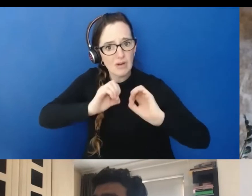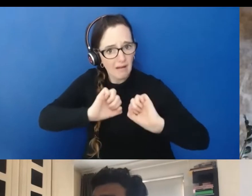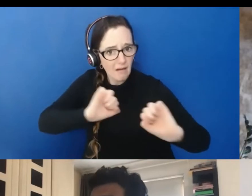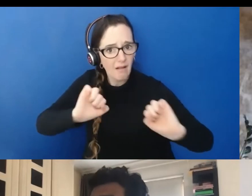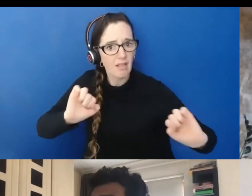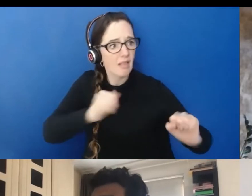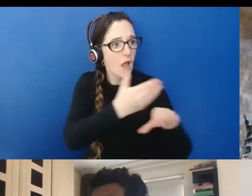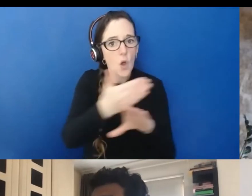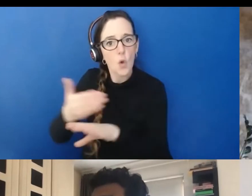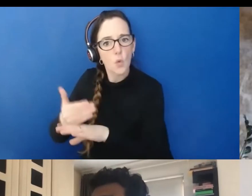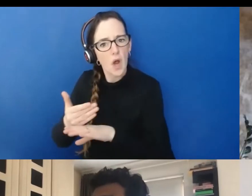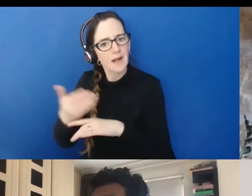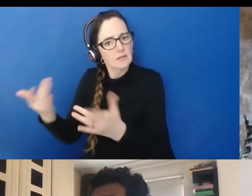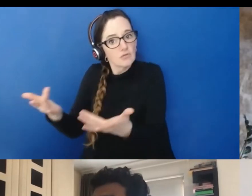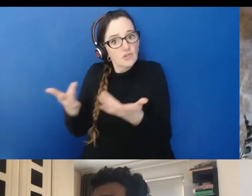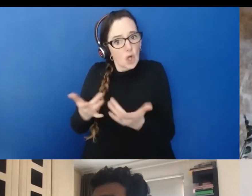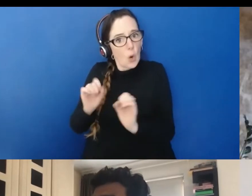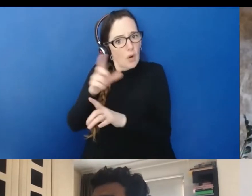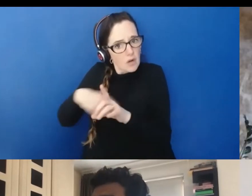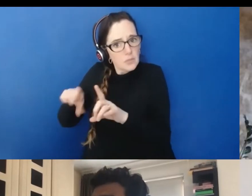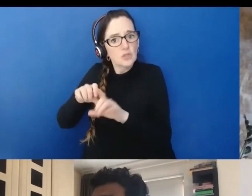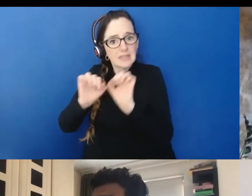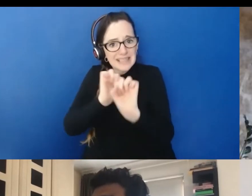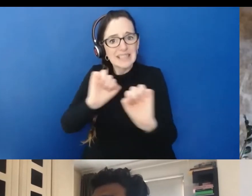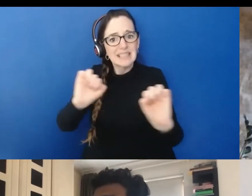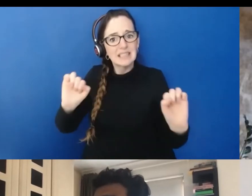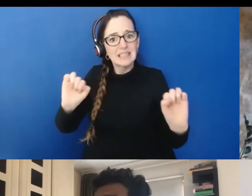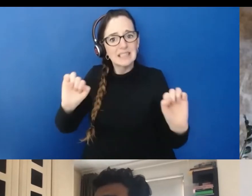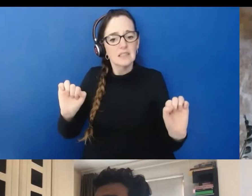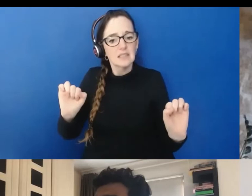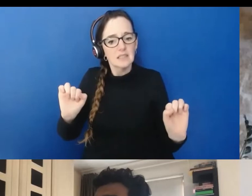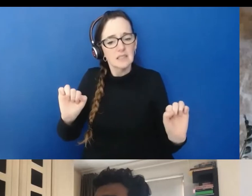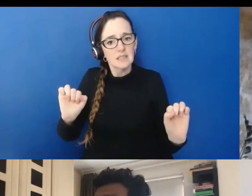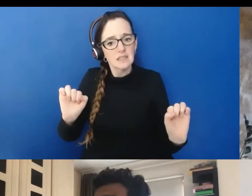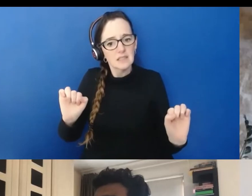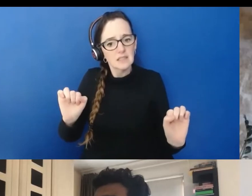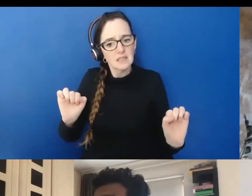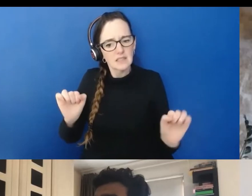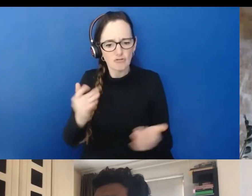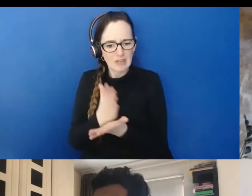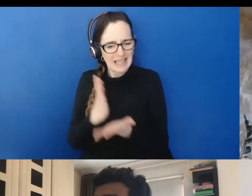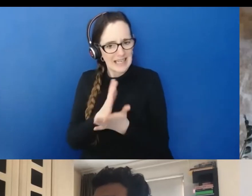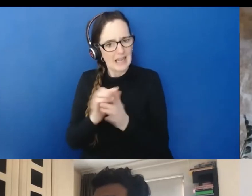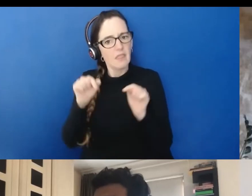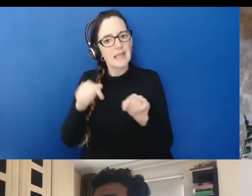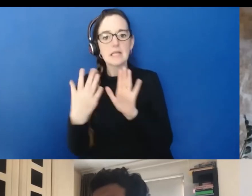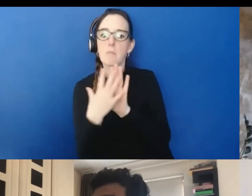So, in that sense it's really a model where we establish relationships in different levels